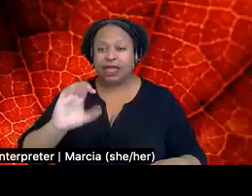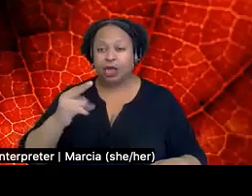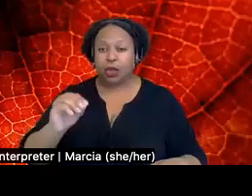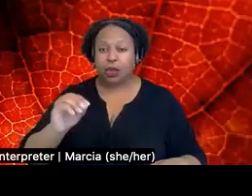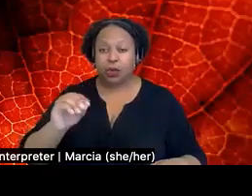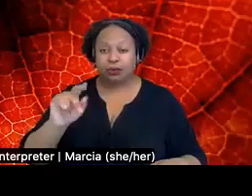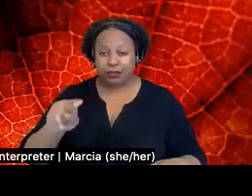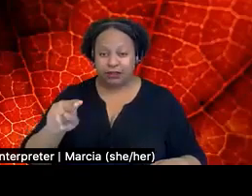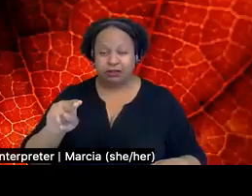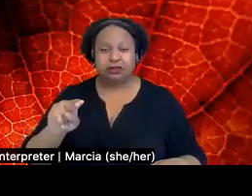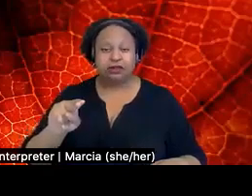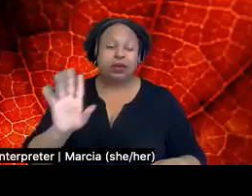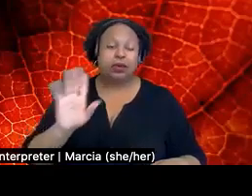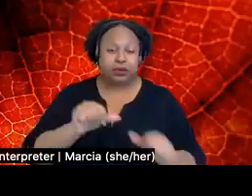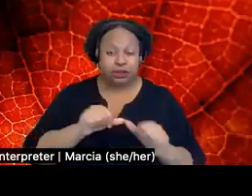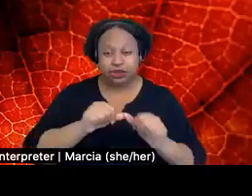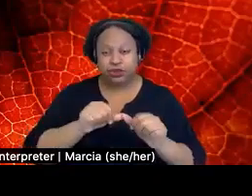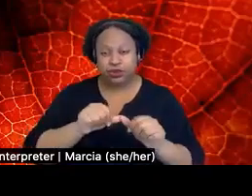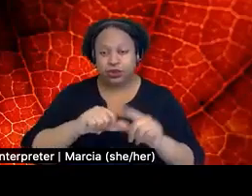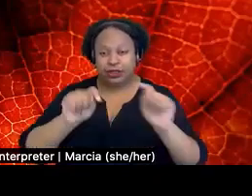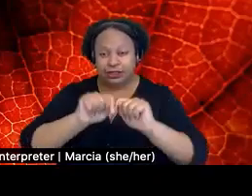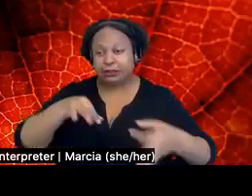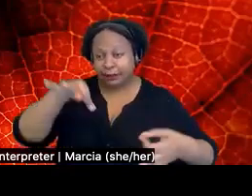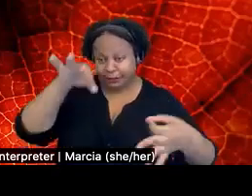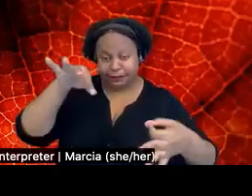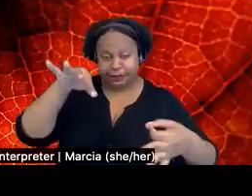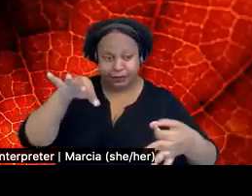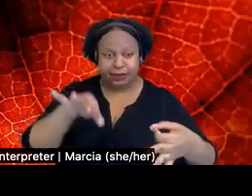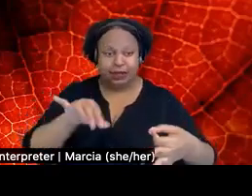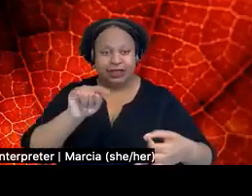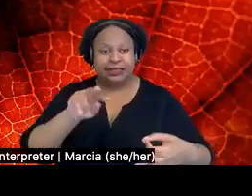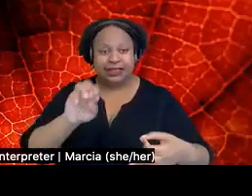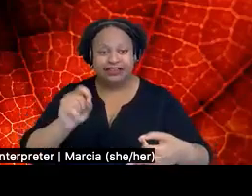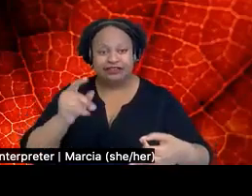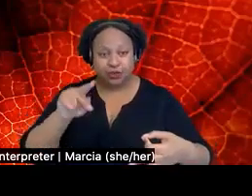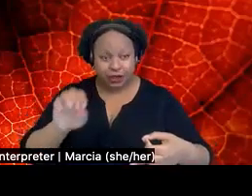Now the live scribe echo pen is a pen, it uses normal ink,